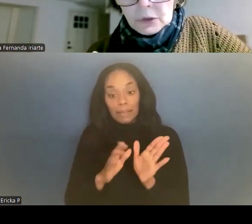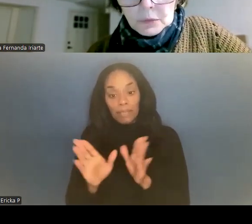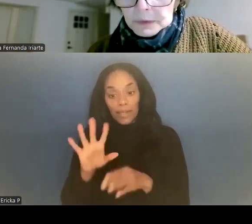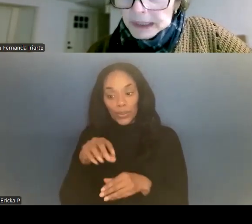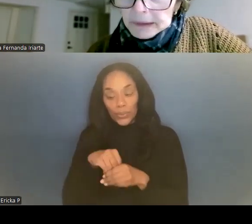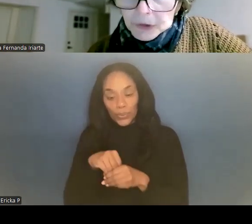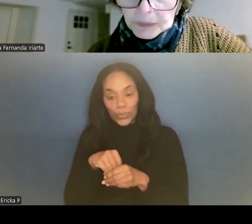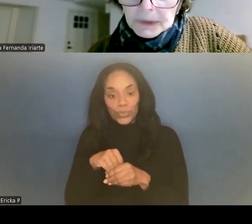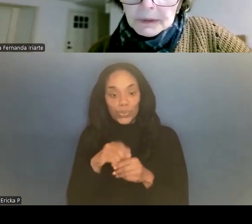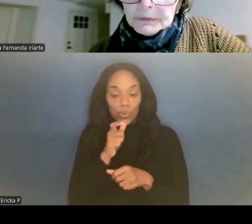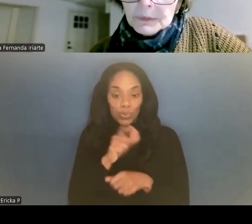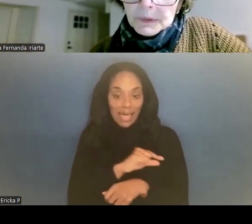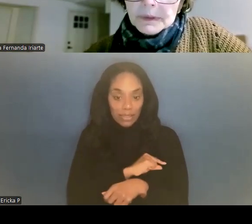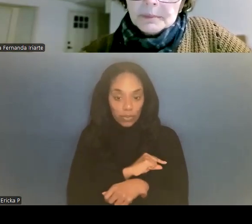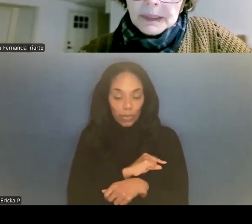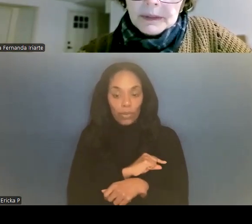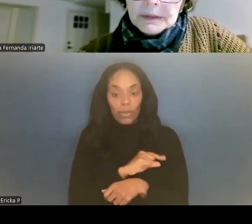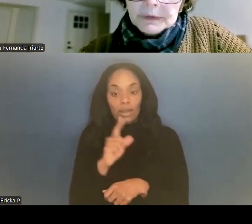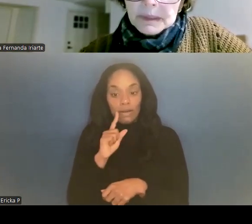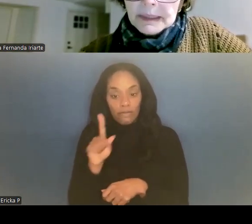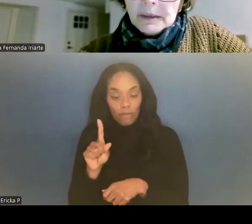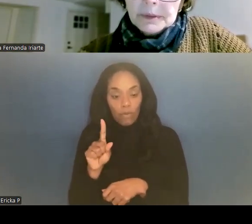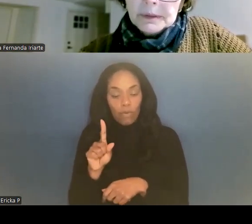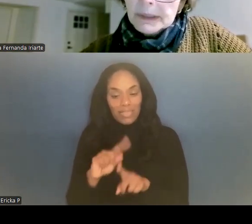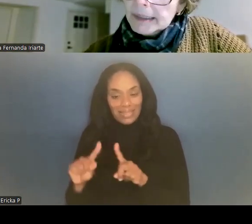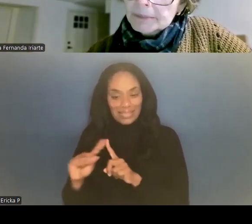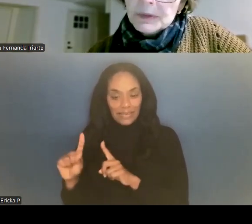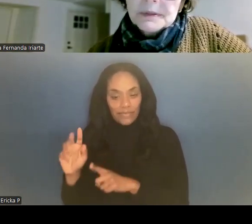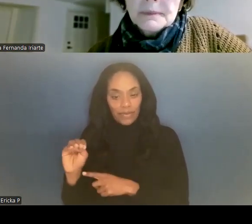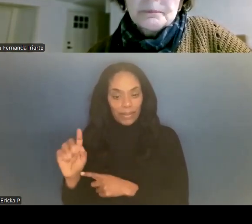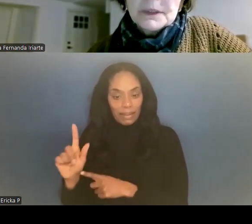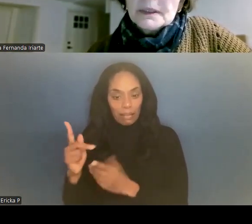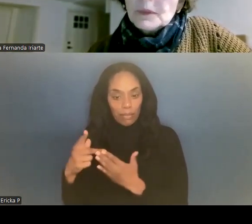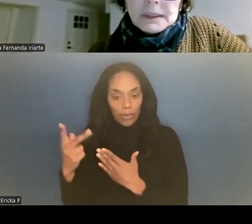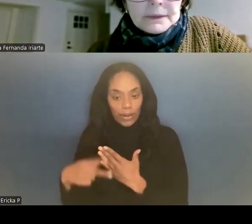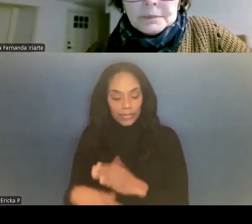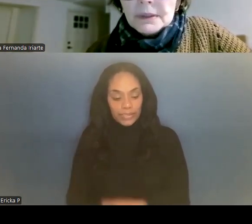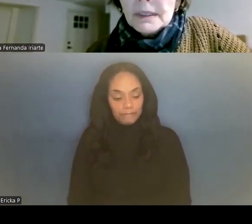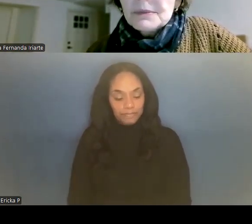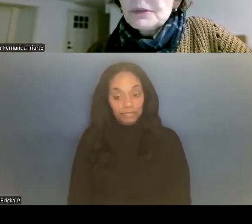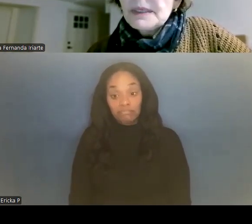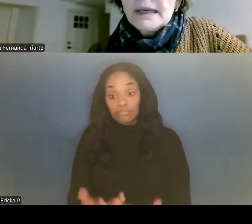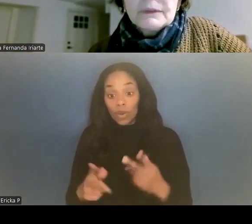who would be eligible for the different Medi-Cal programs. What kinds of programs do we have?